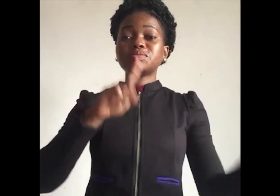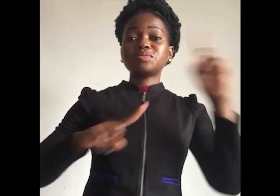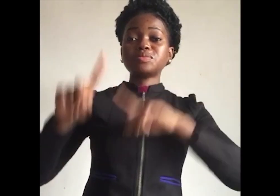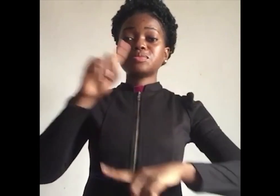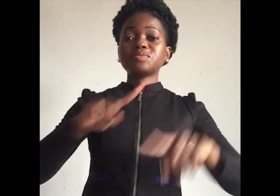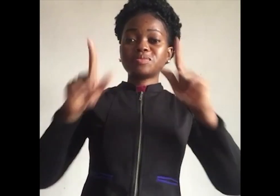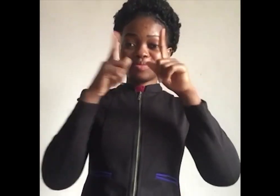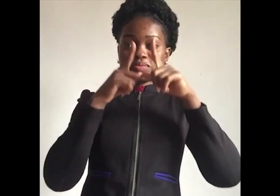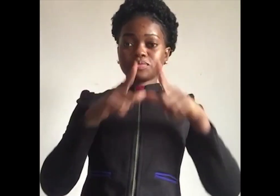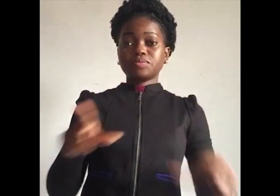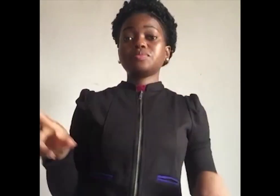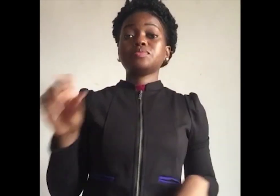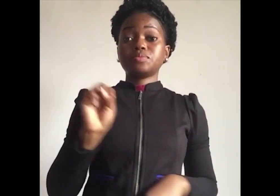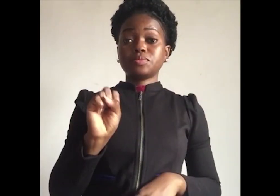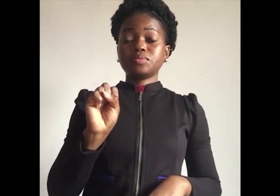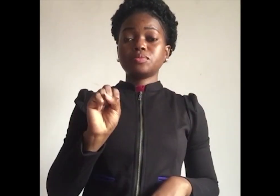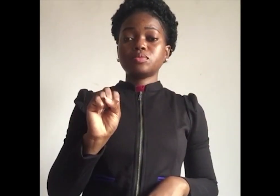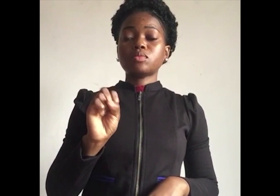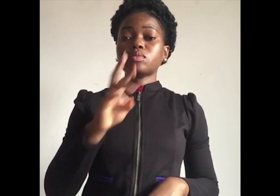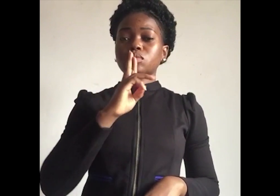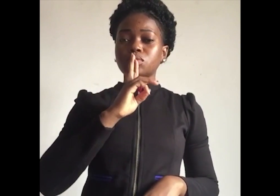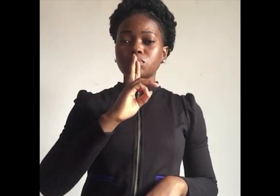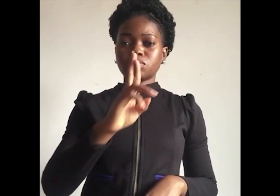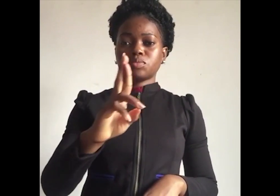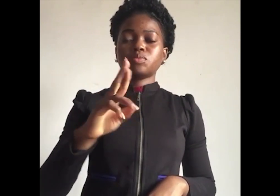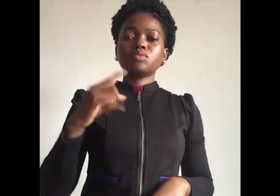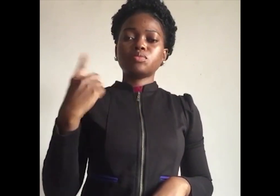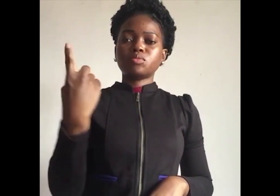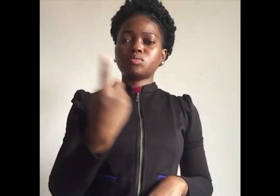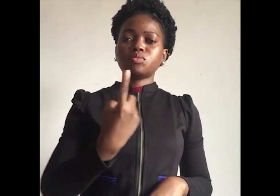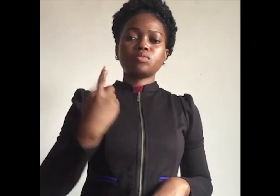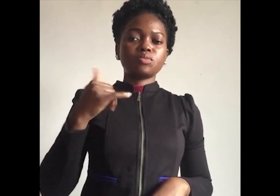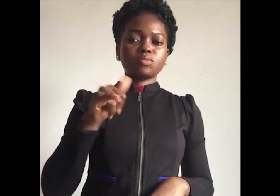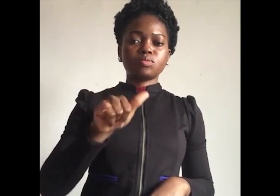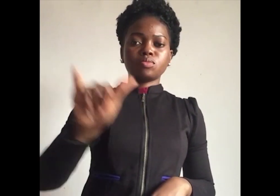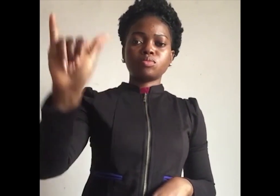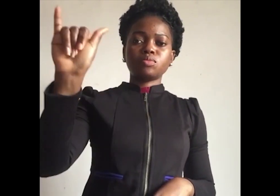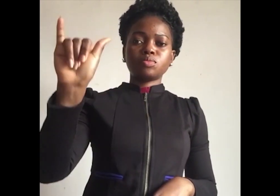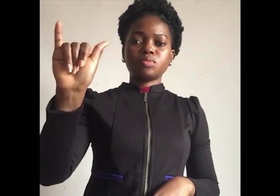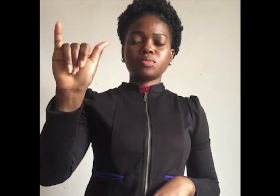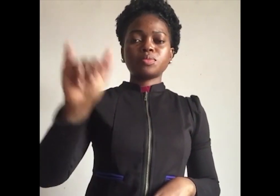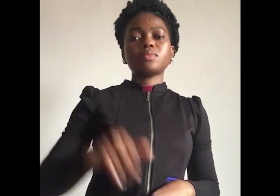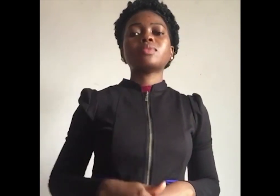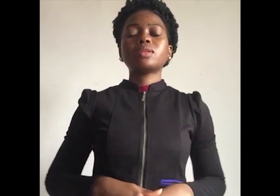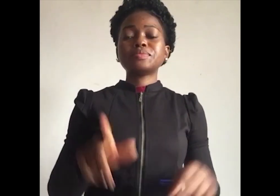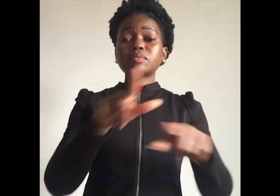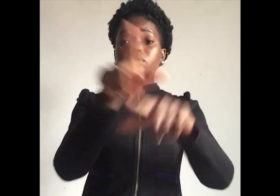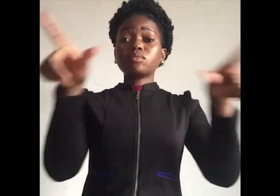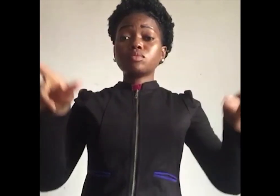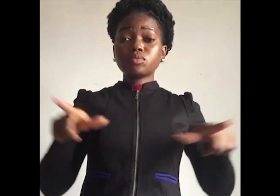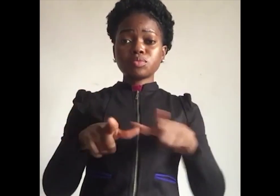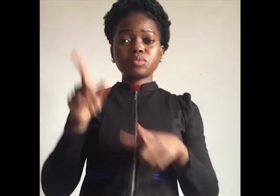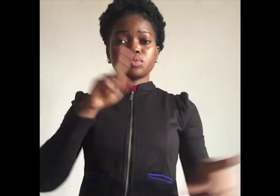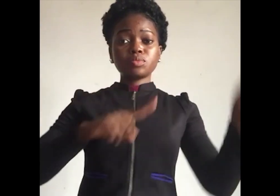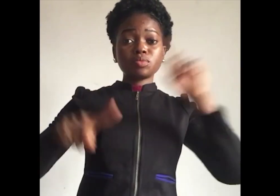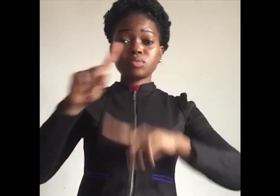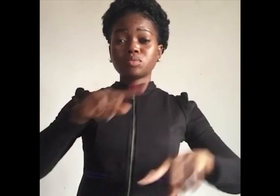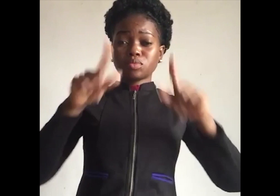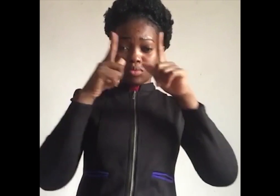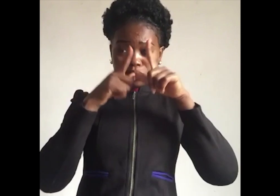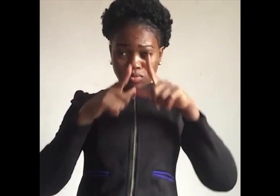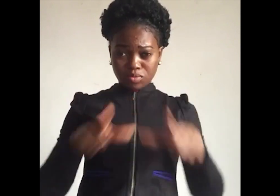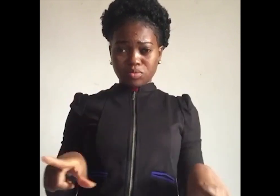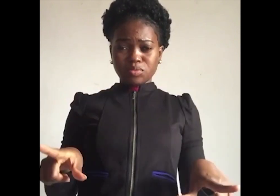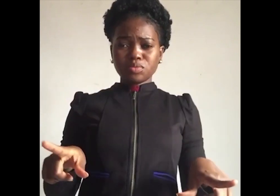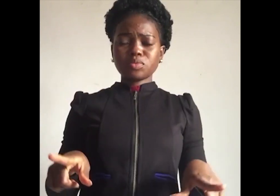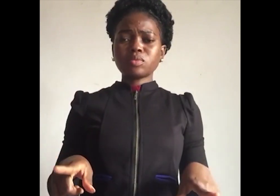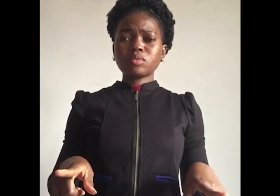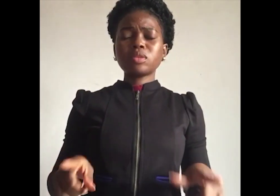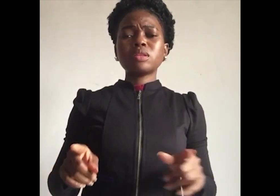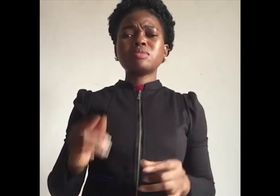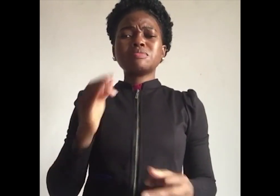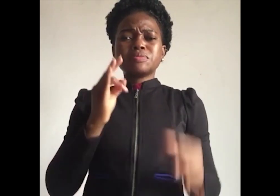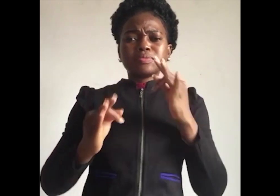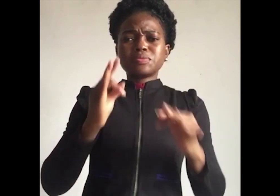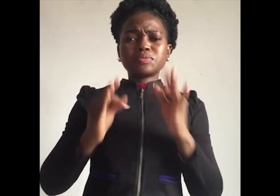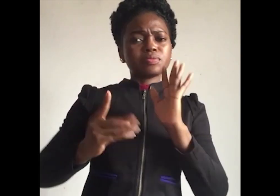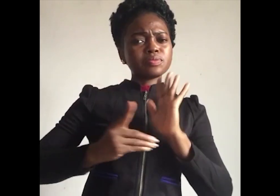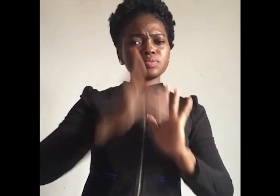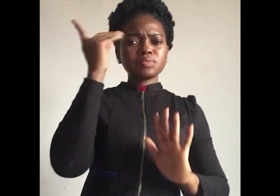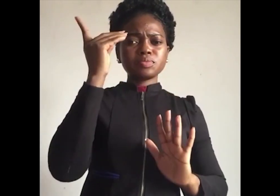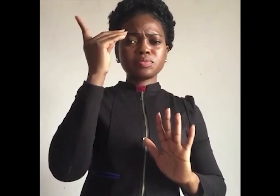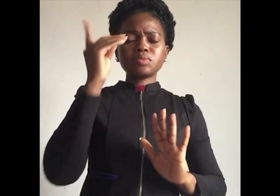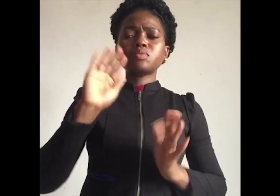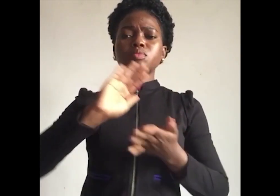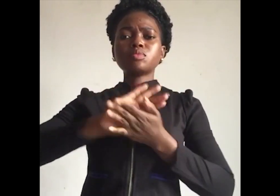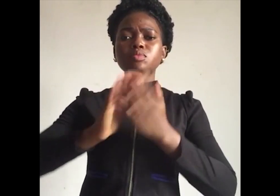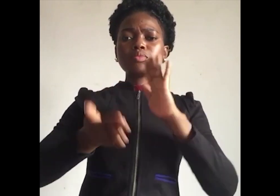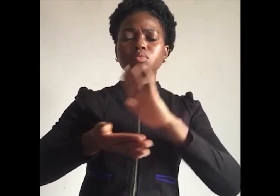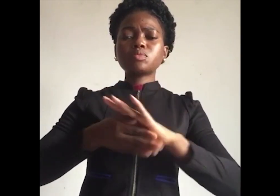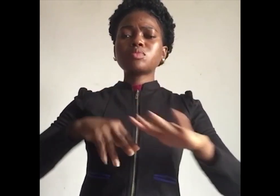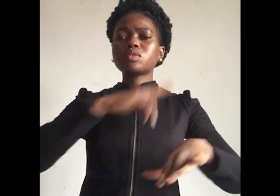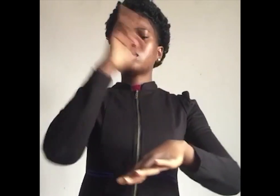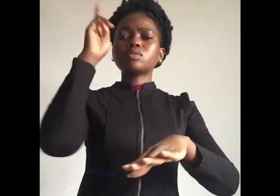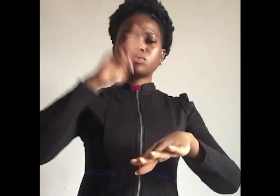sign languages are forever, indigenous sign languages when developed become national